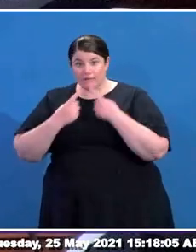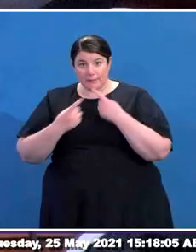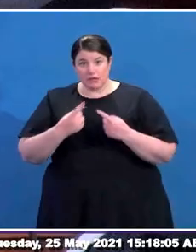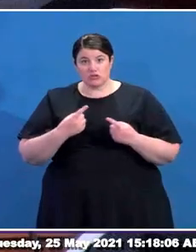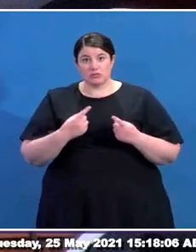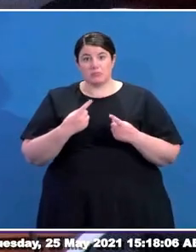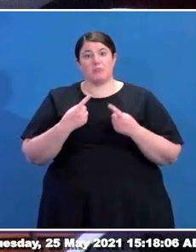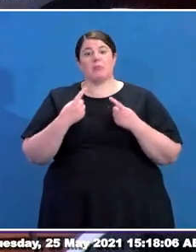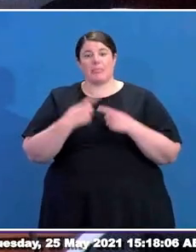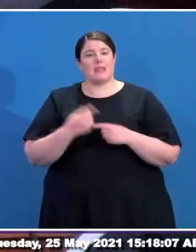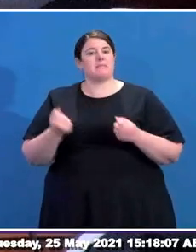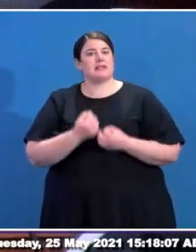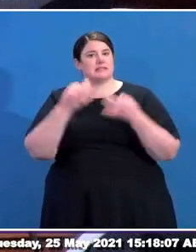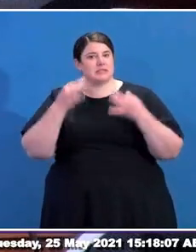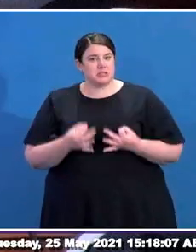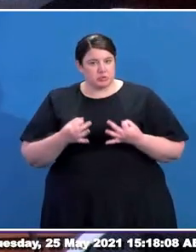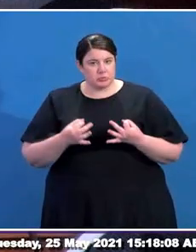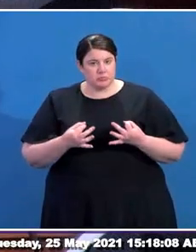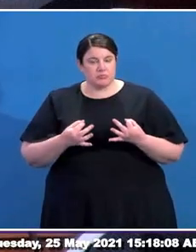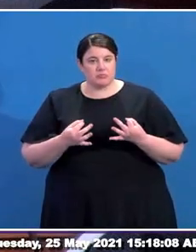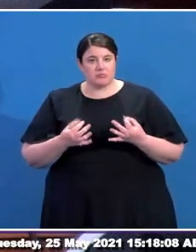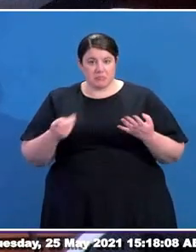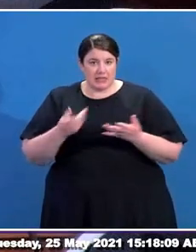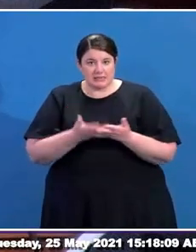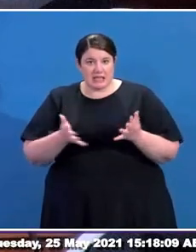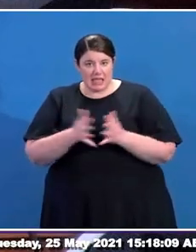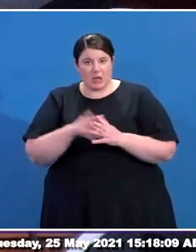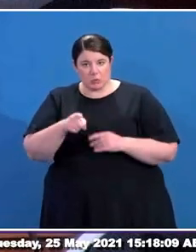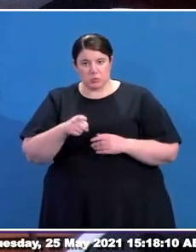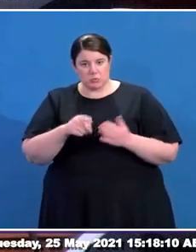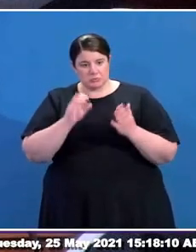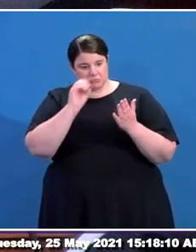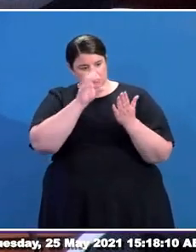information, and that's how you reached the conclusion about what was sustained,